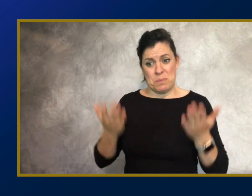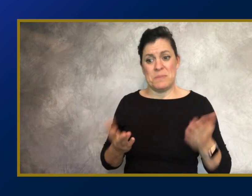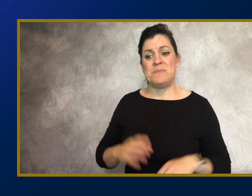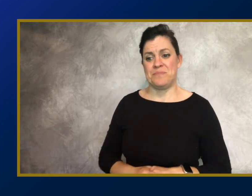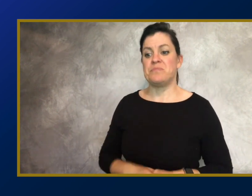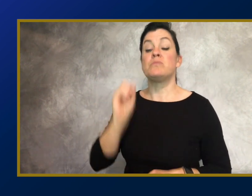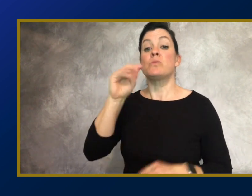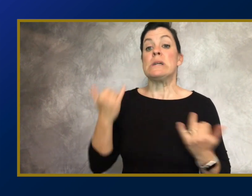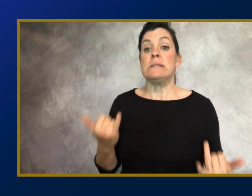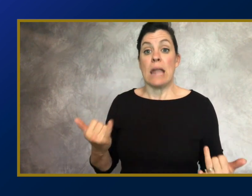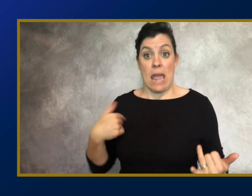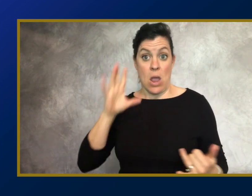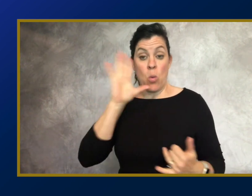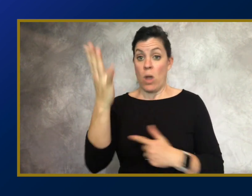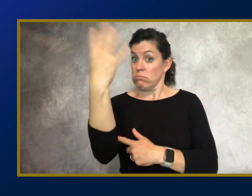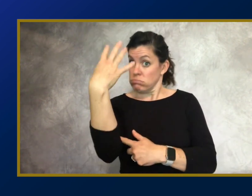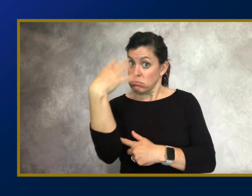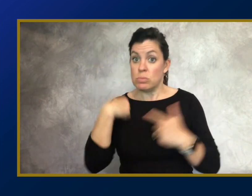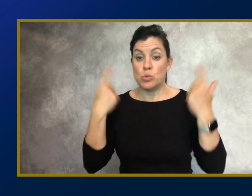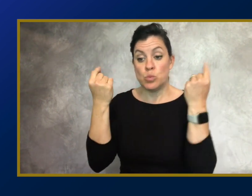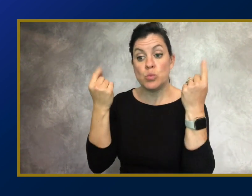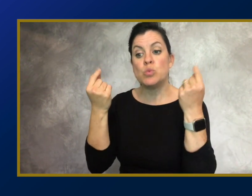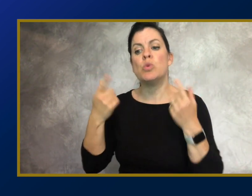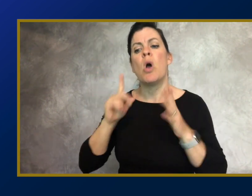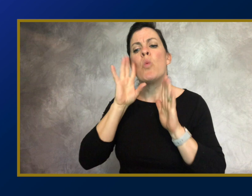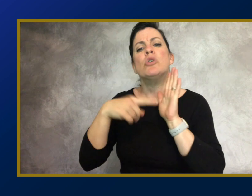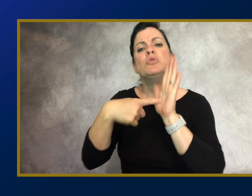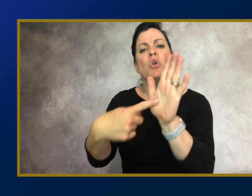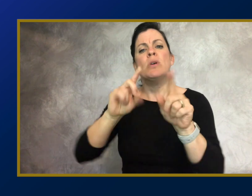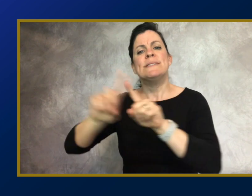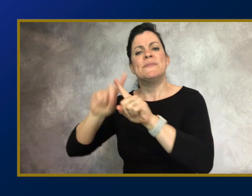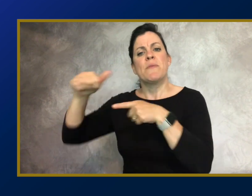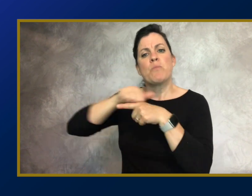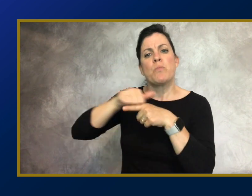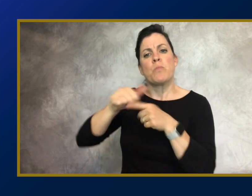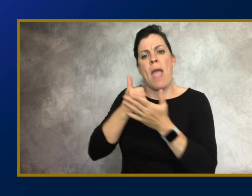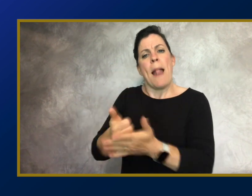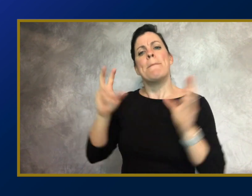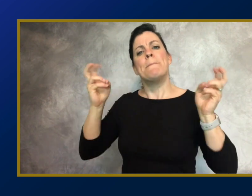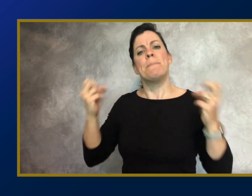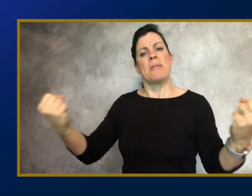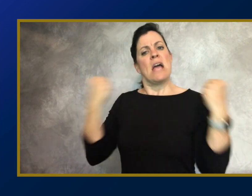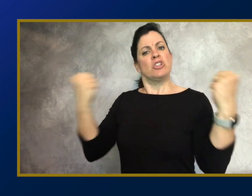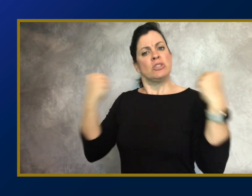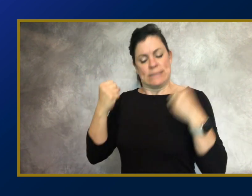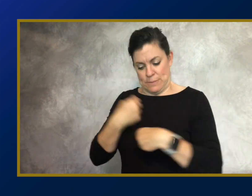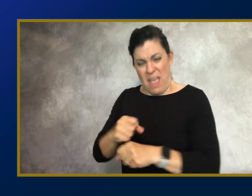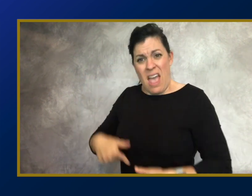and the key to that is making it fun. Let's work through some activities. I'll show you something.